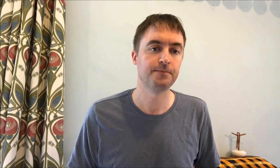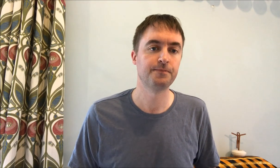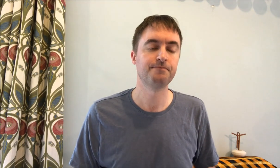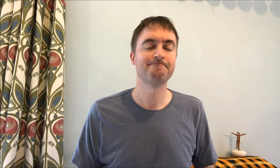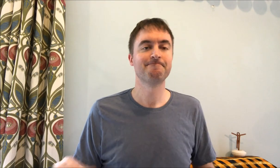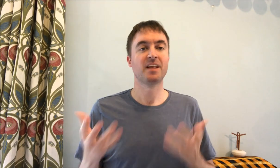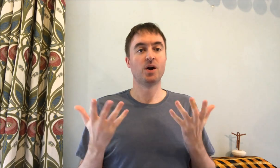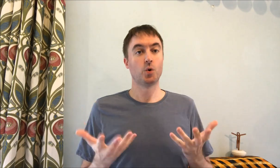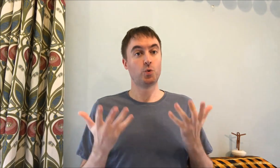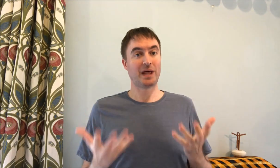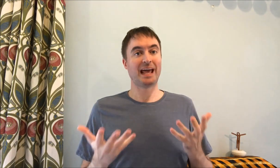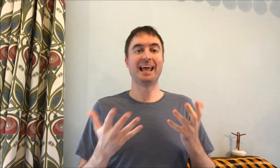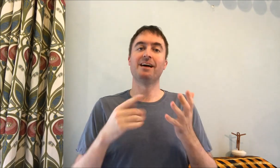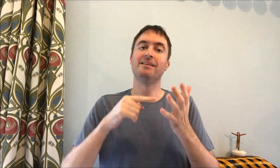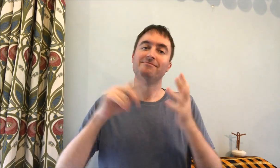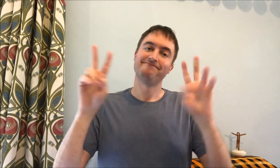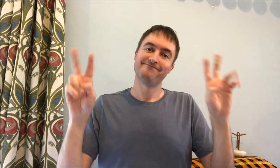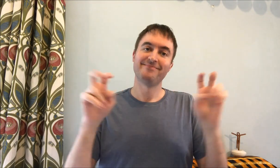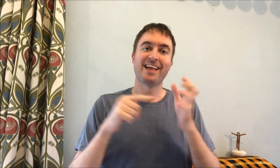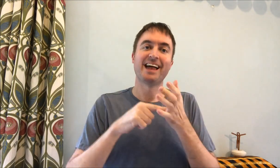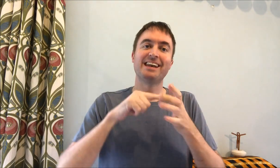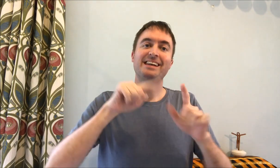Today is Tax Justice Sunday,